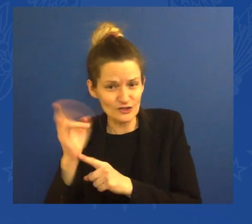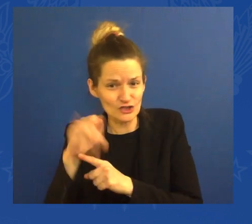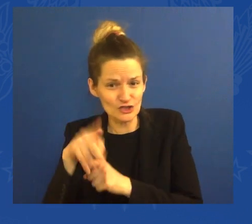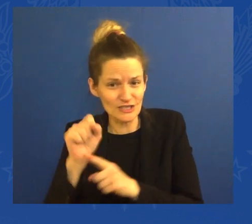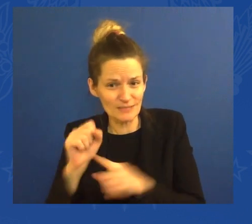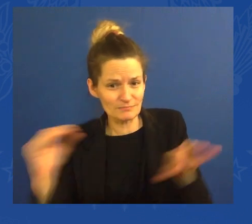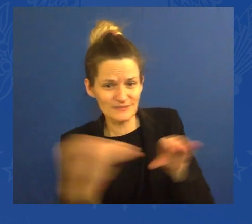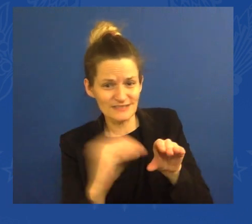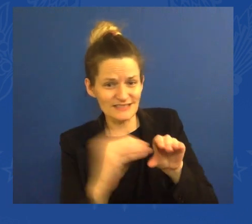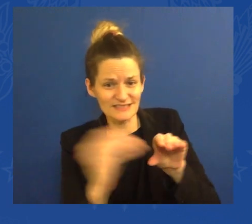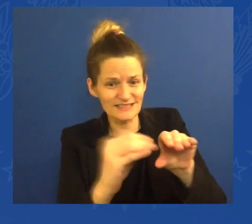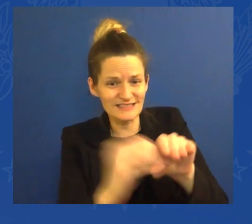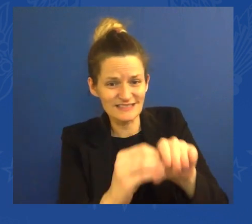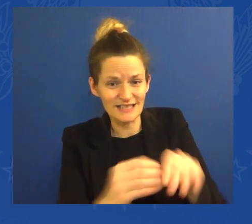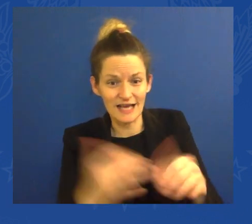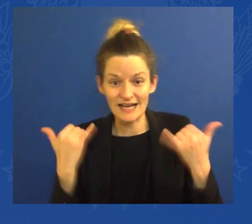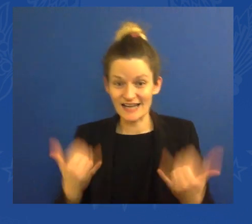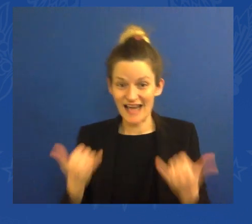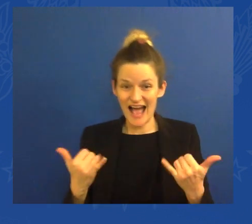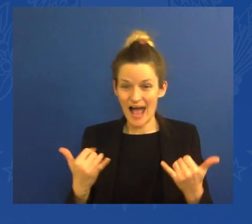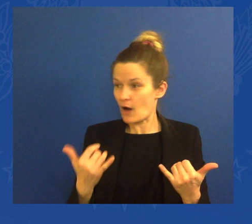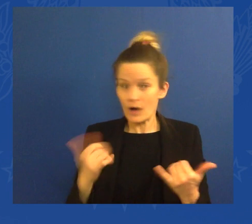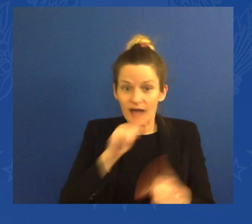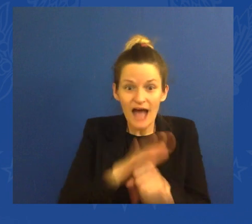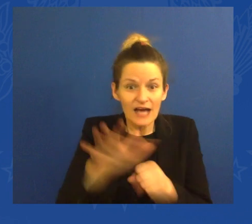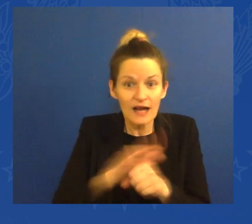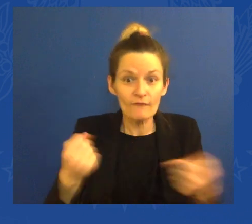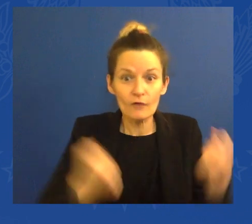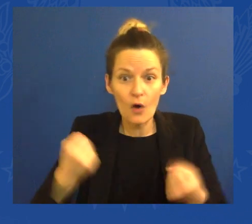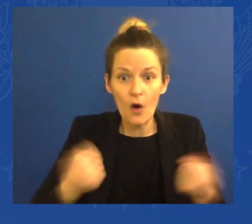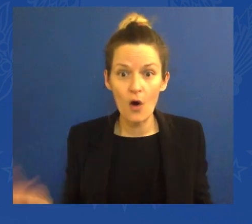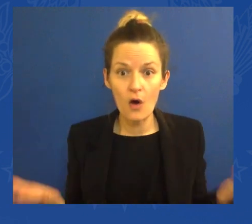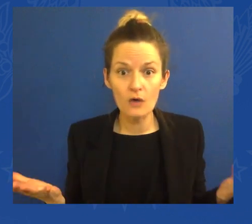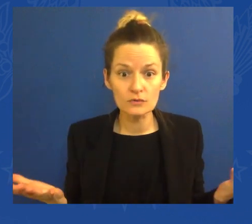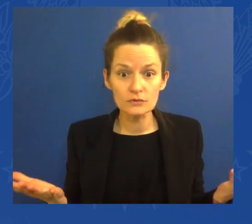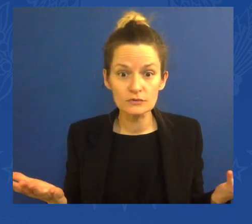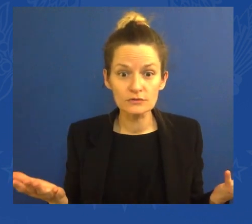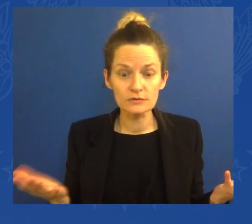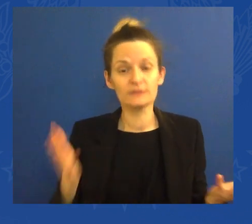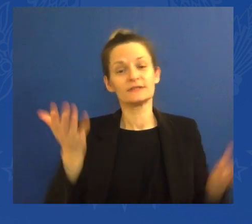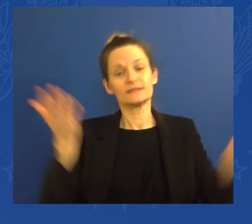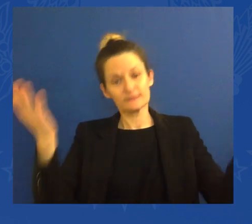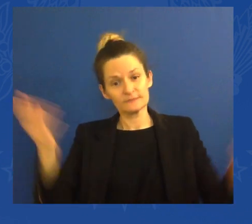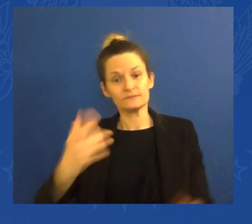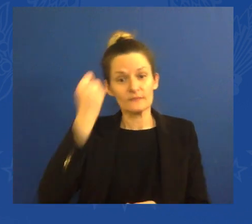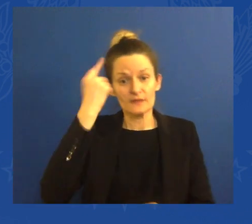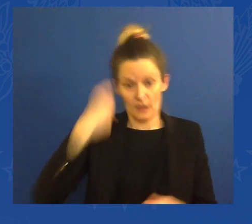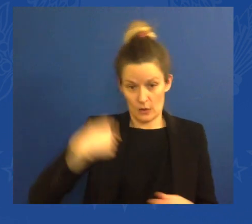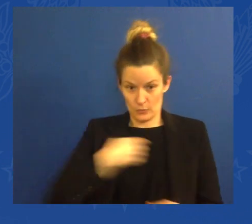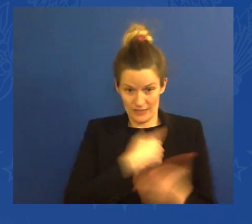Because we invented the s- -- the -- the -- those chips when we went to the Moon,